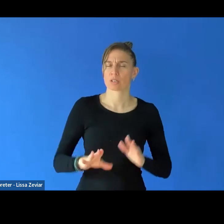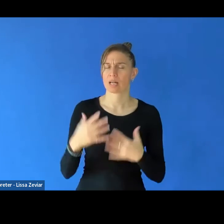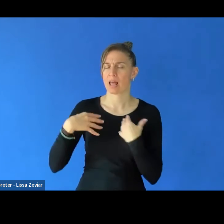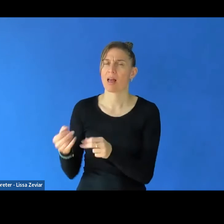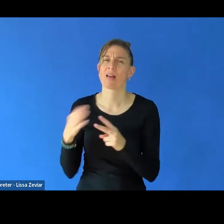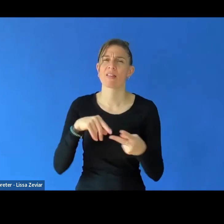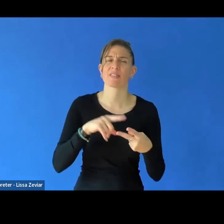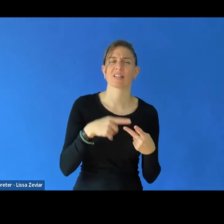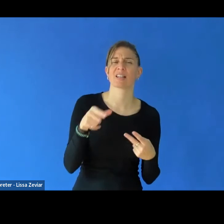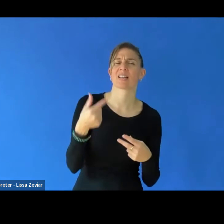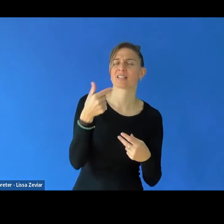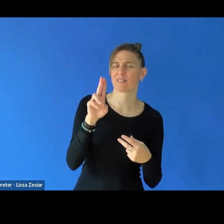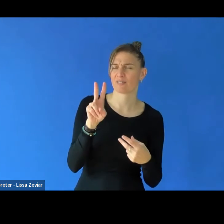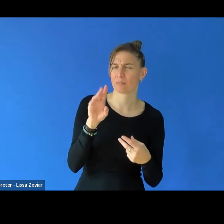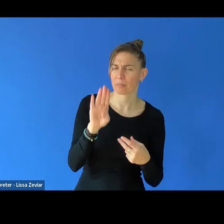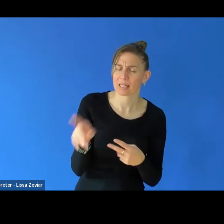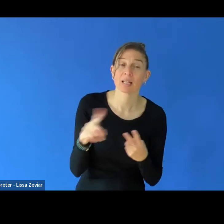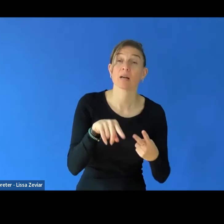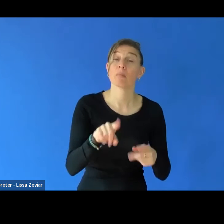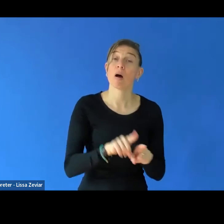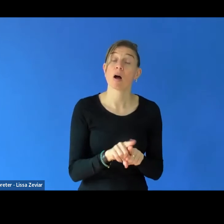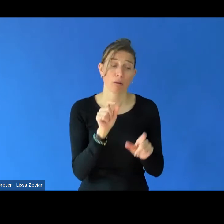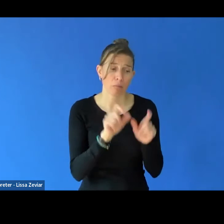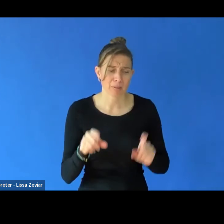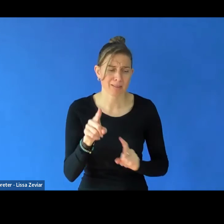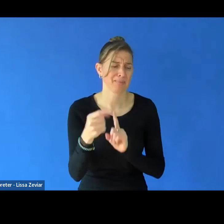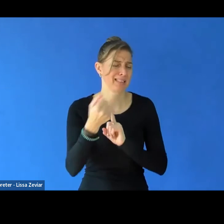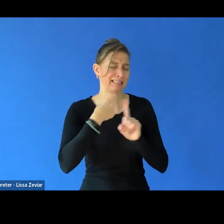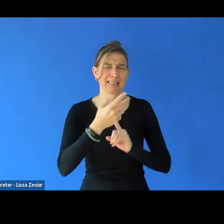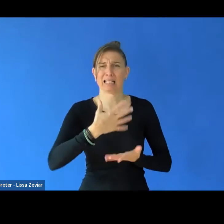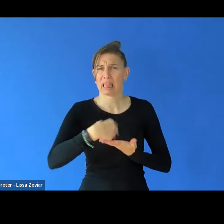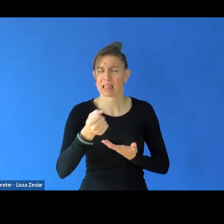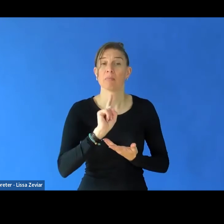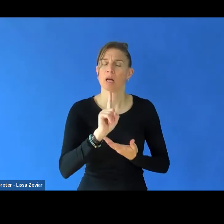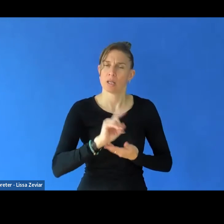self-esteem, building capacity, making them aware of their rights.